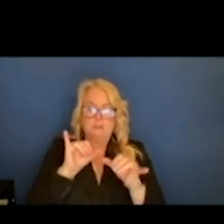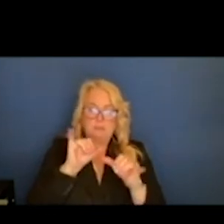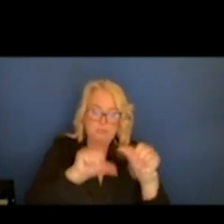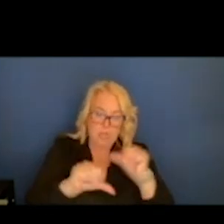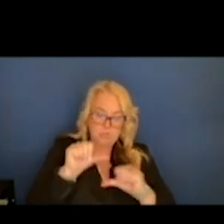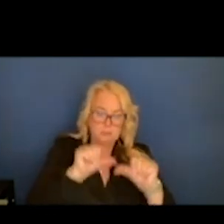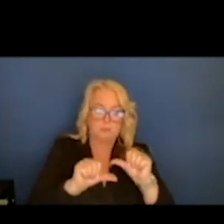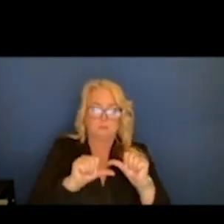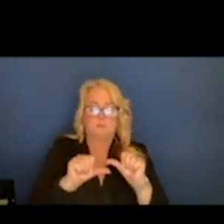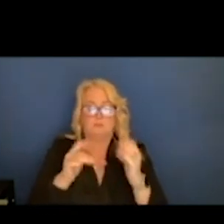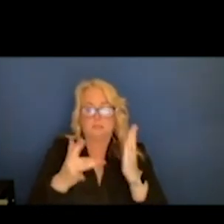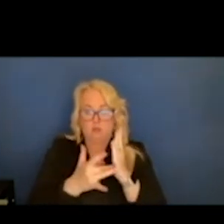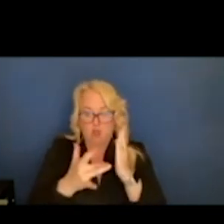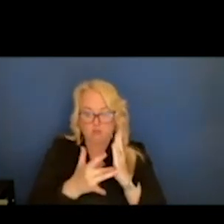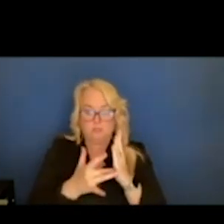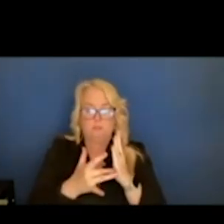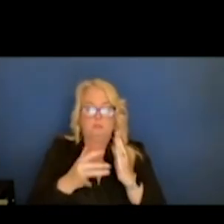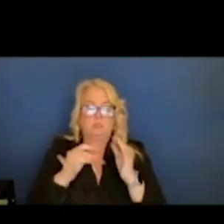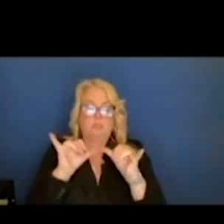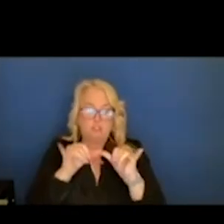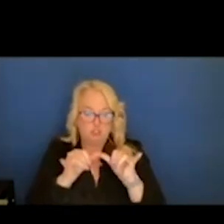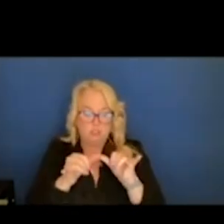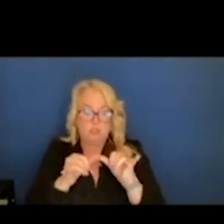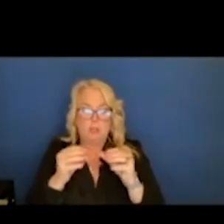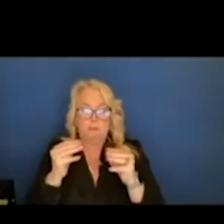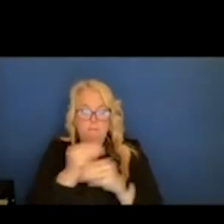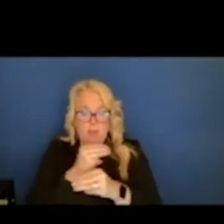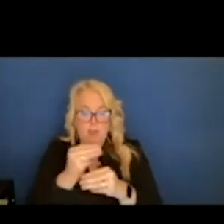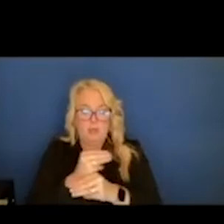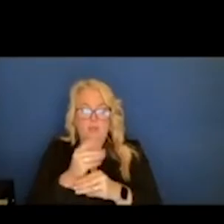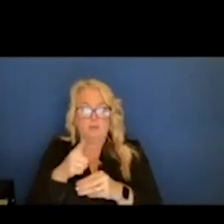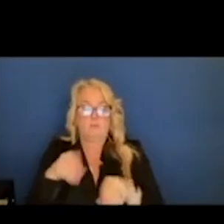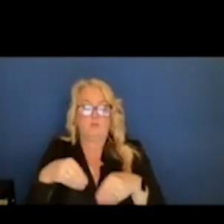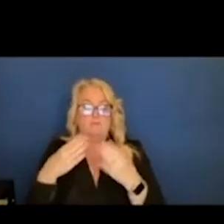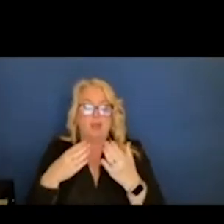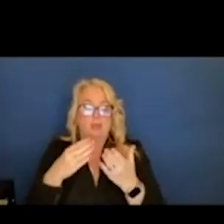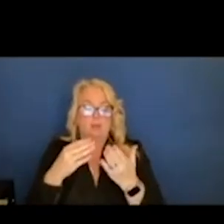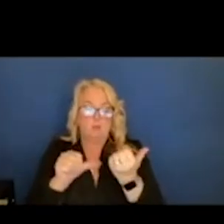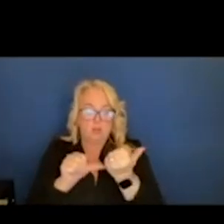engineering, and math. The projects use methods like pre-apprenticeships,